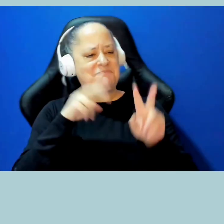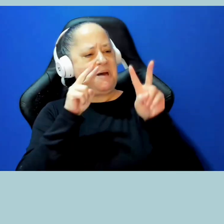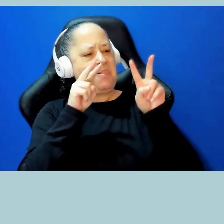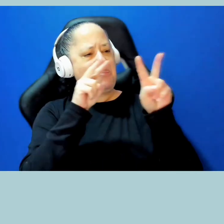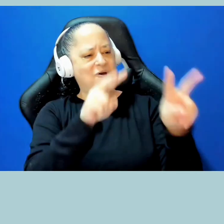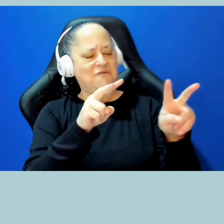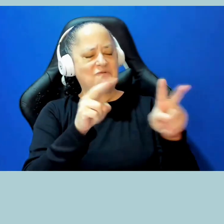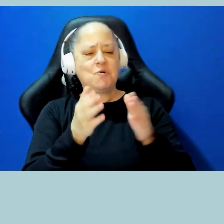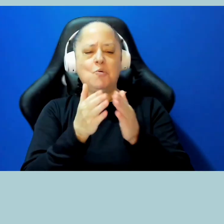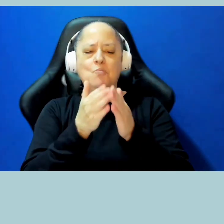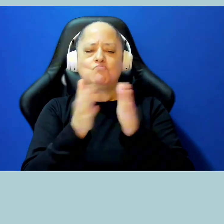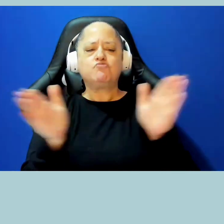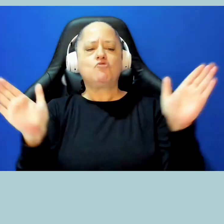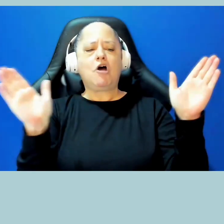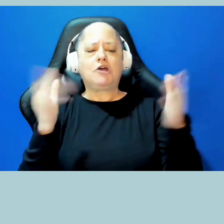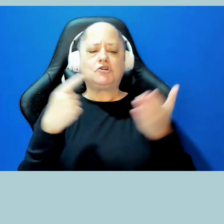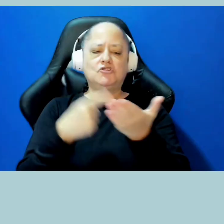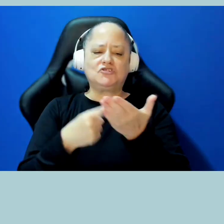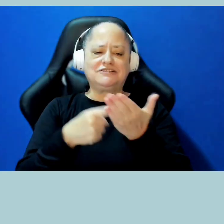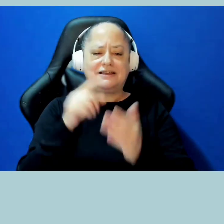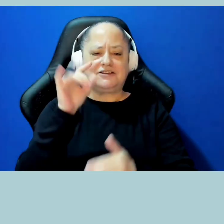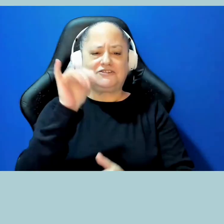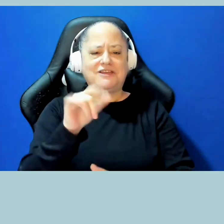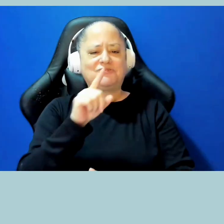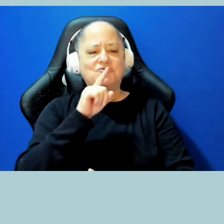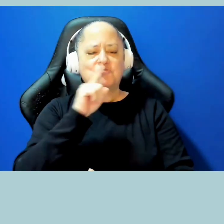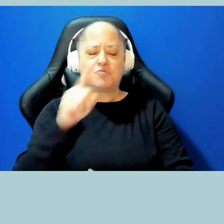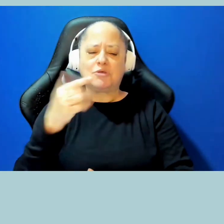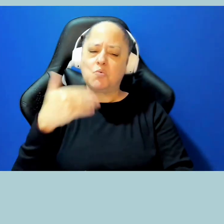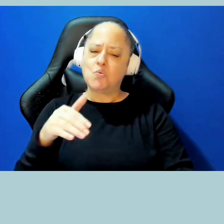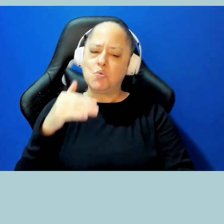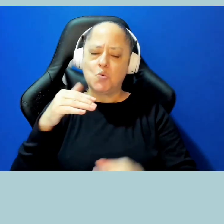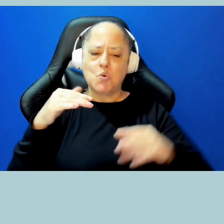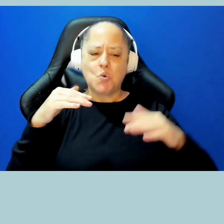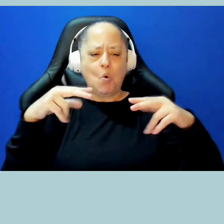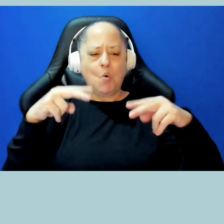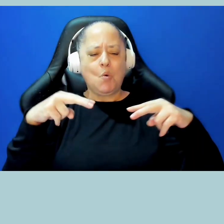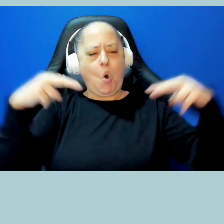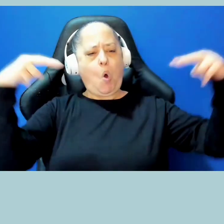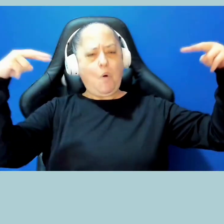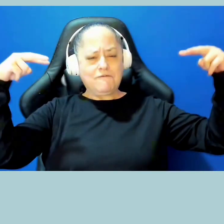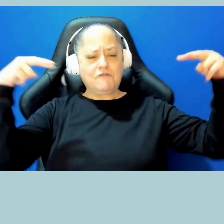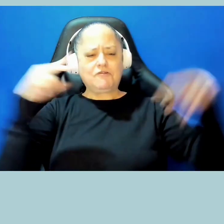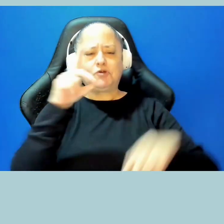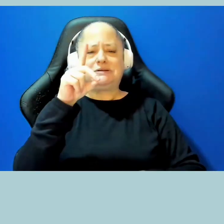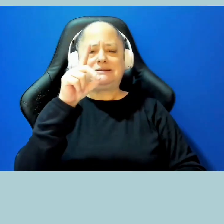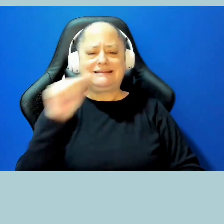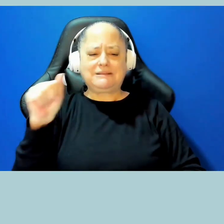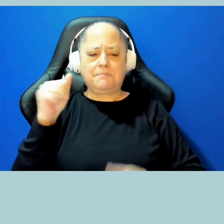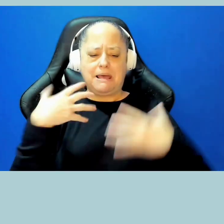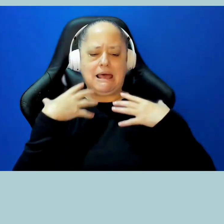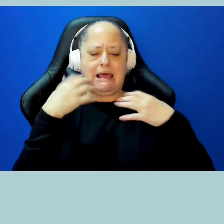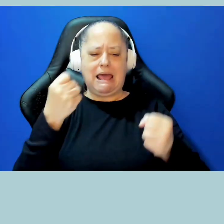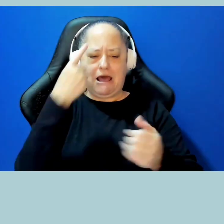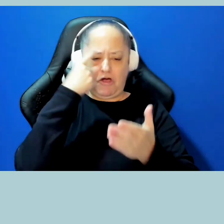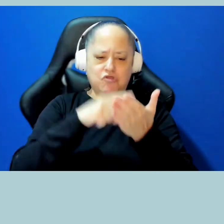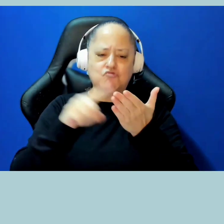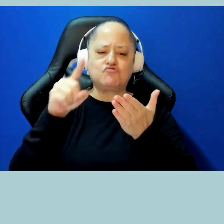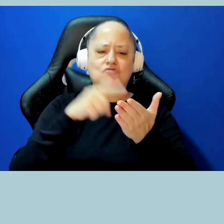discussion. That was a really insightful overview of the disability health research landscape at NIH as well as